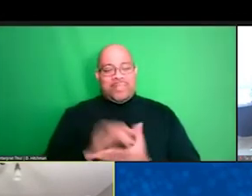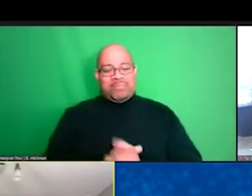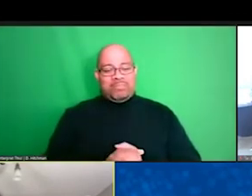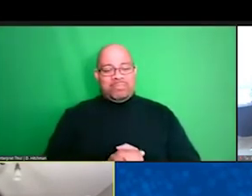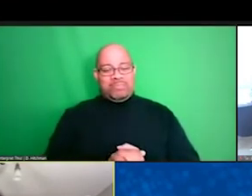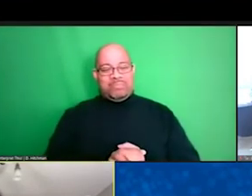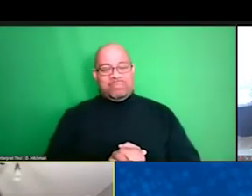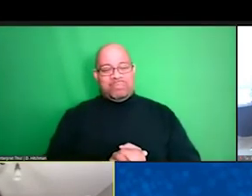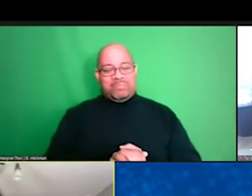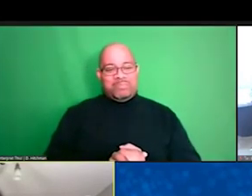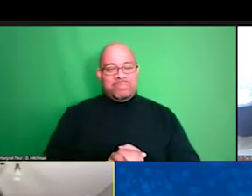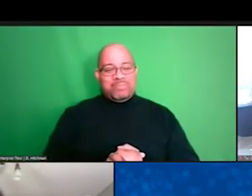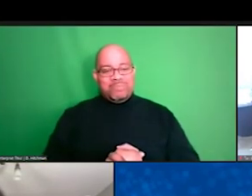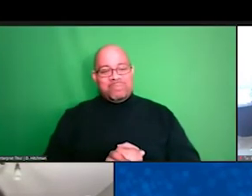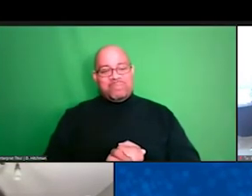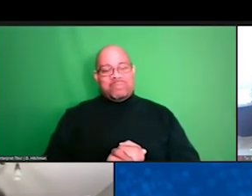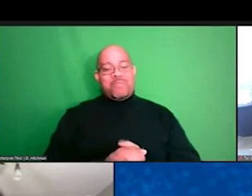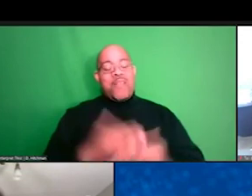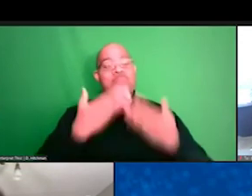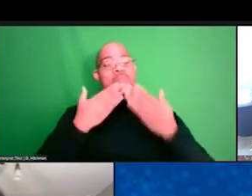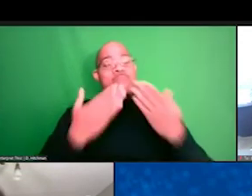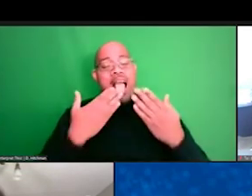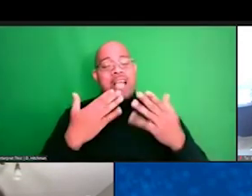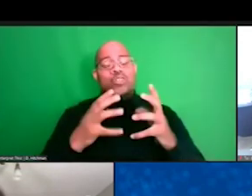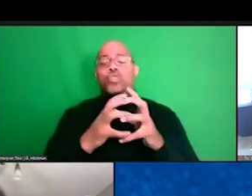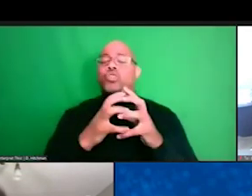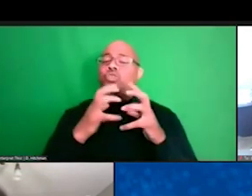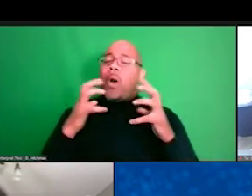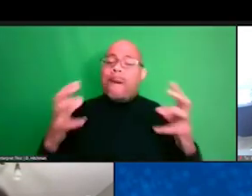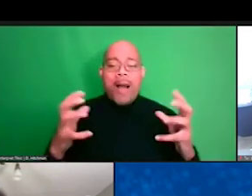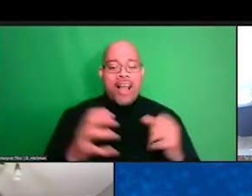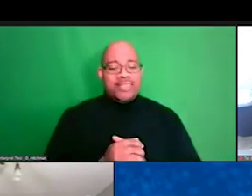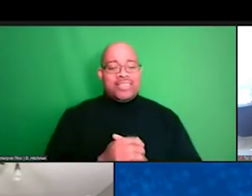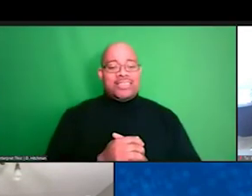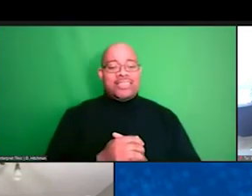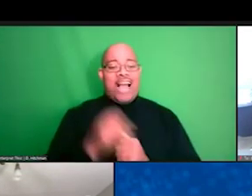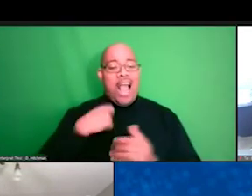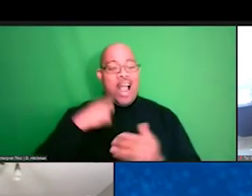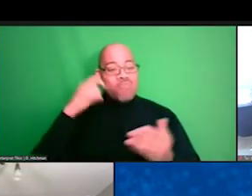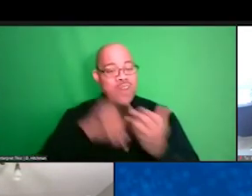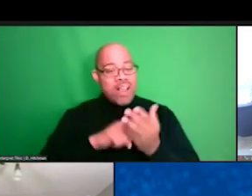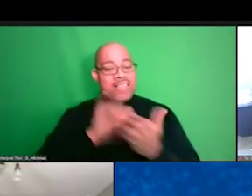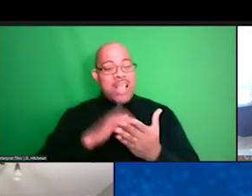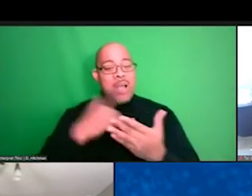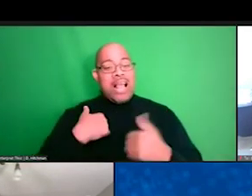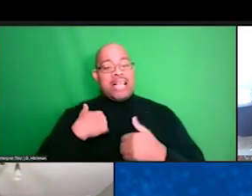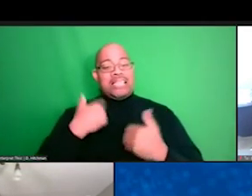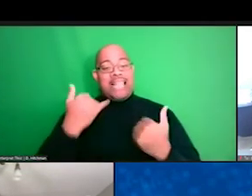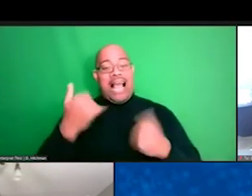Thank you so much. I'm recognizing that we're at the top of the hour. Thank all